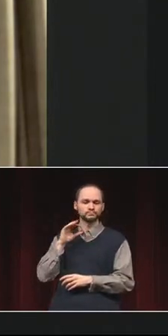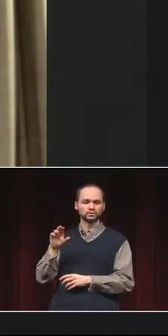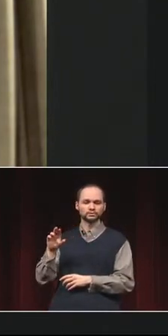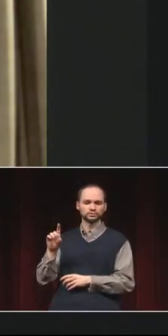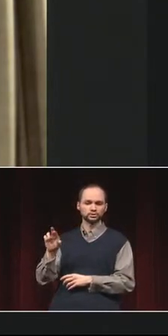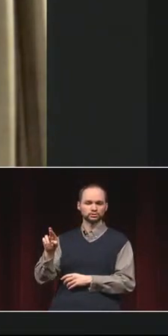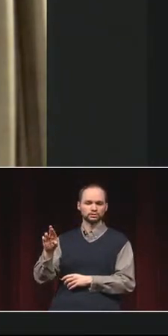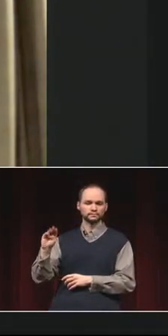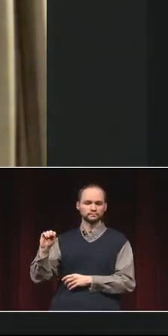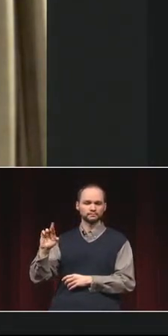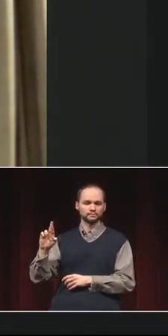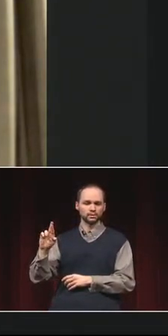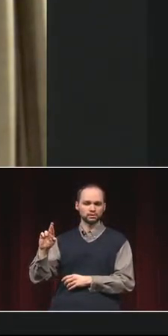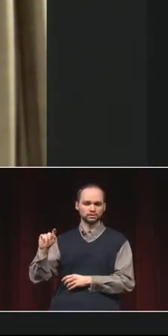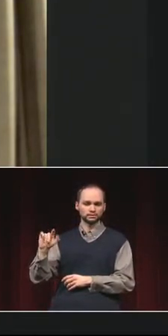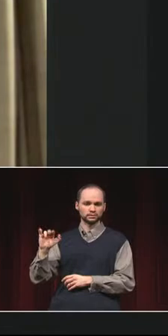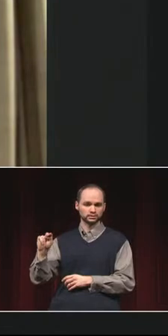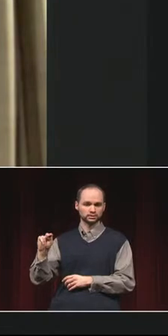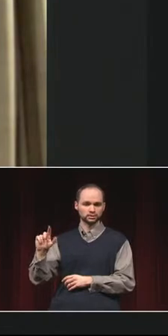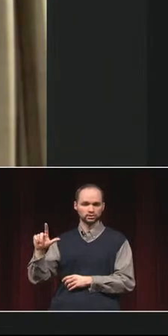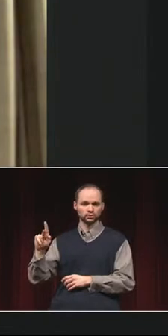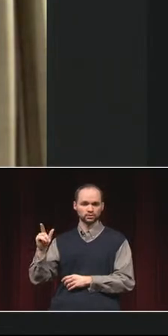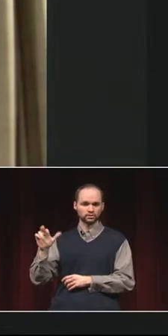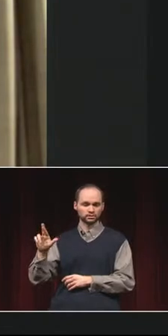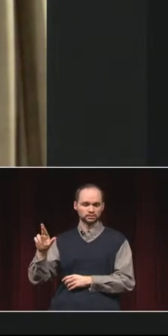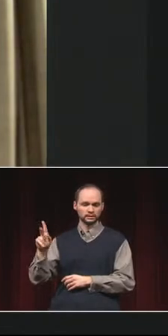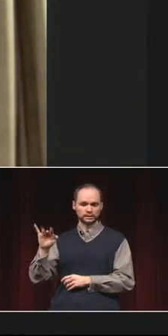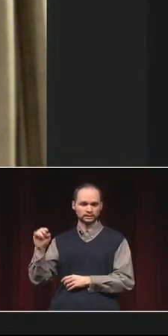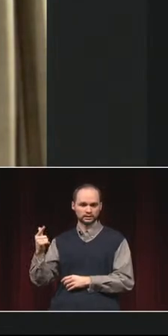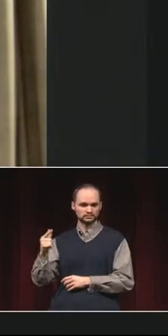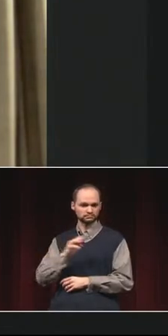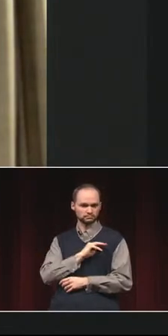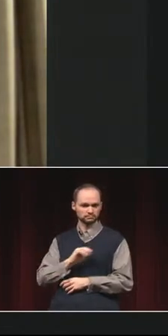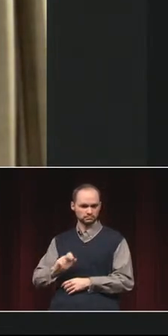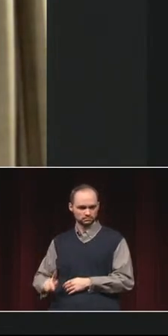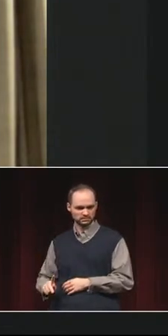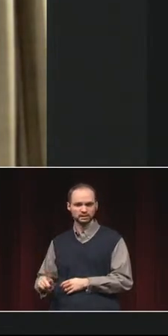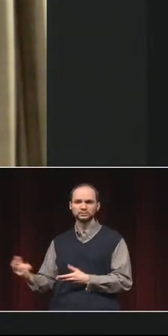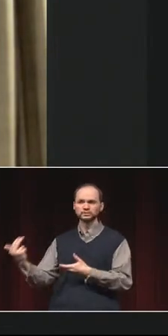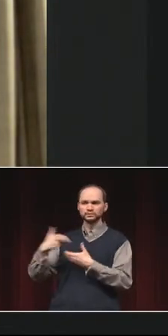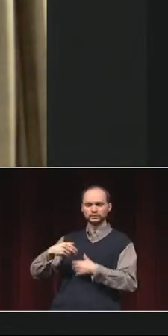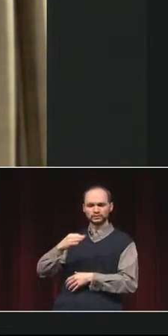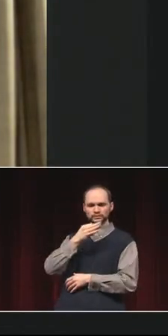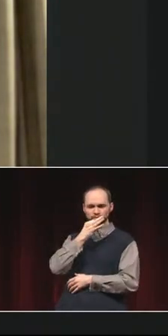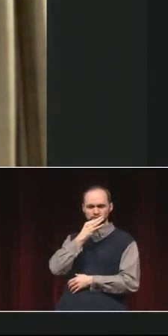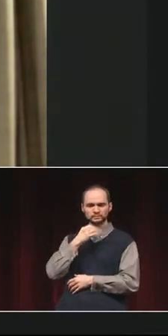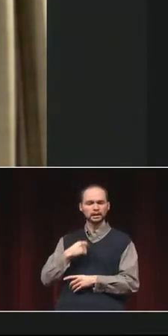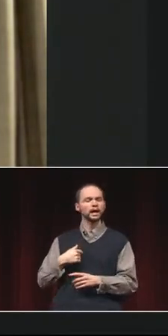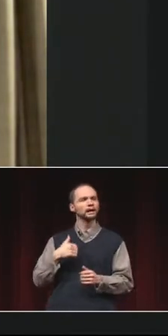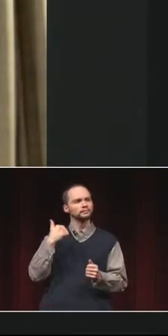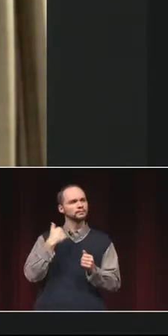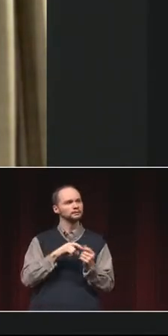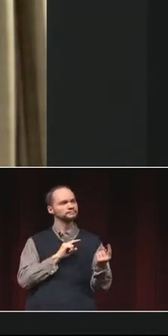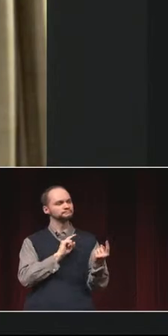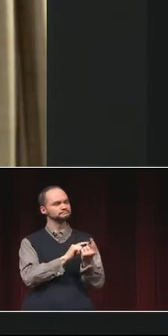I have met him before when he came to an NAACP meeting as a guest speaker. I was secretary.